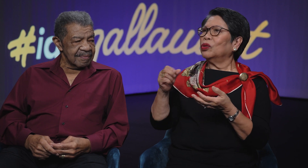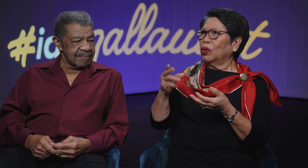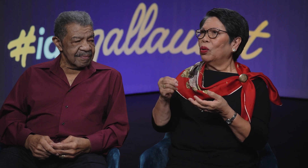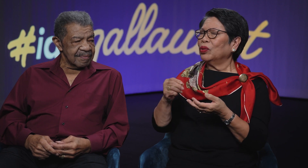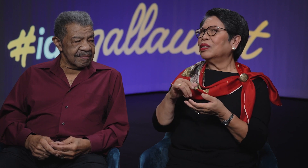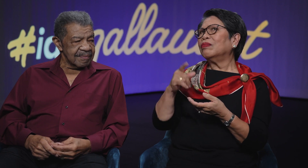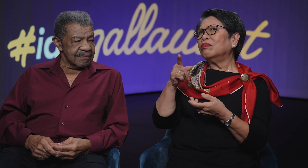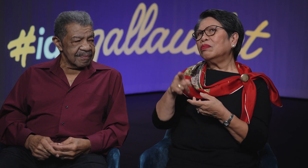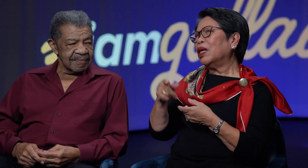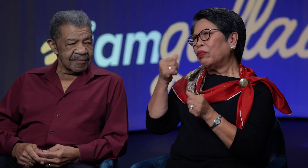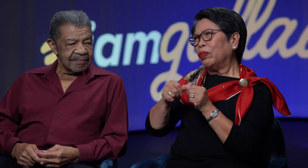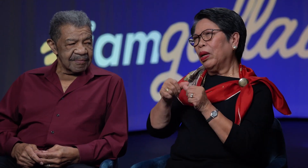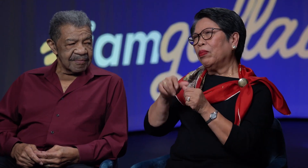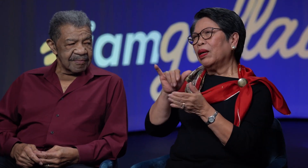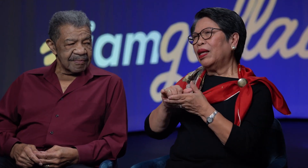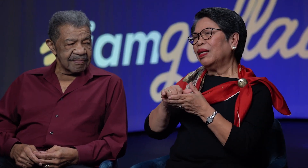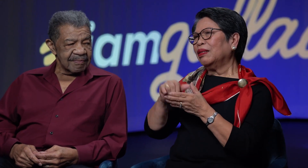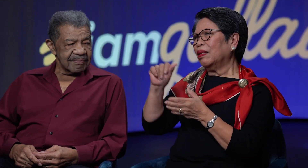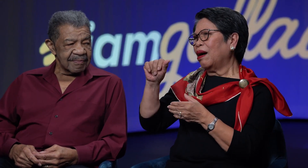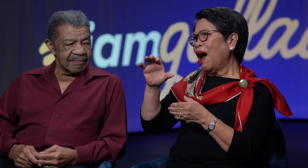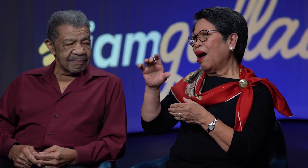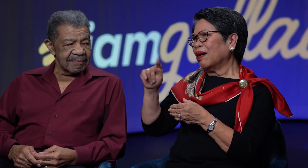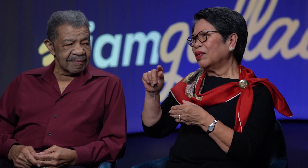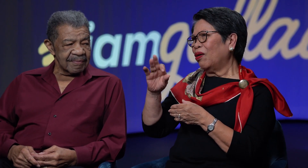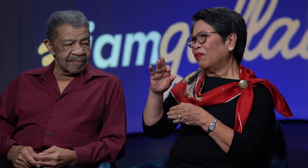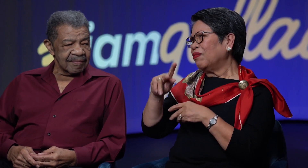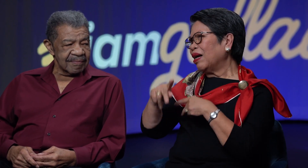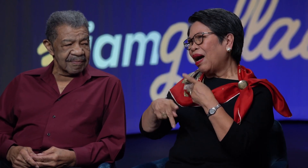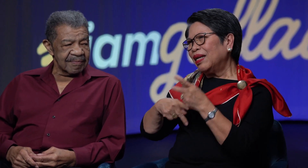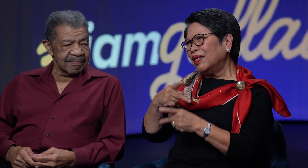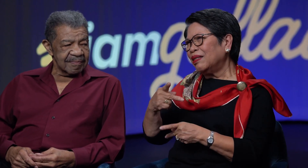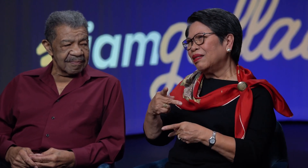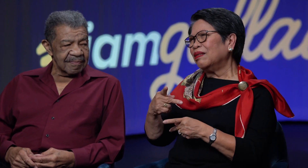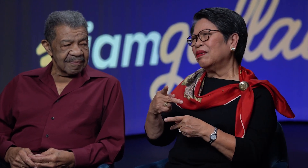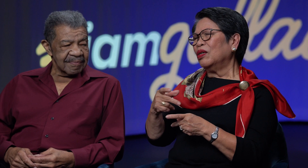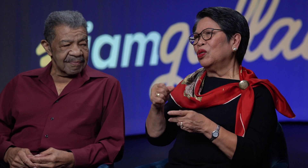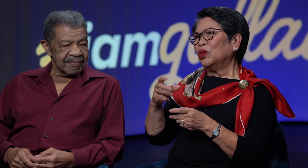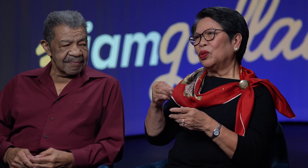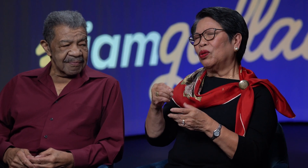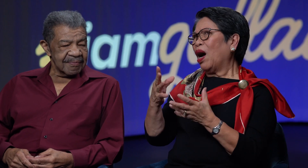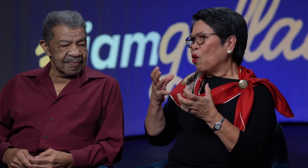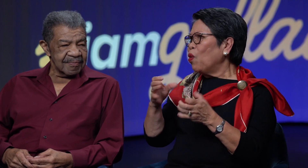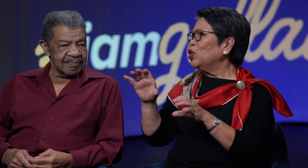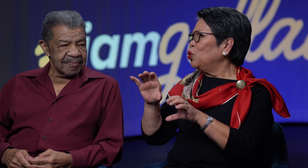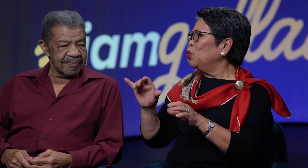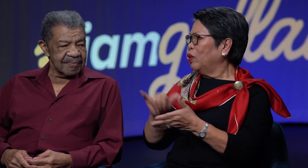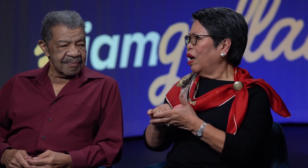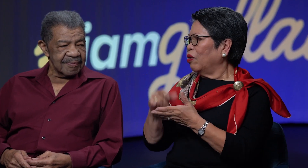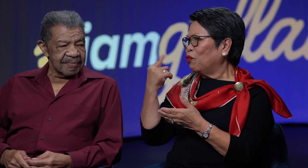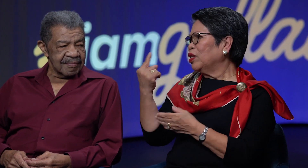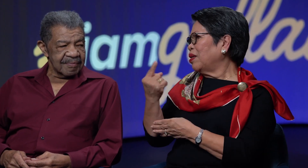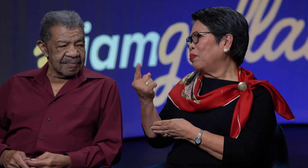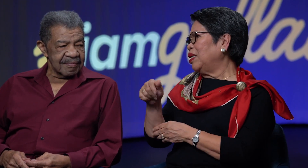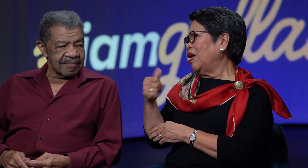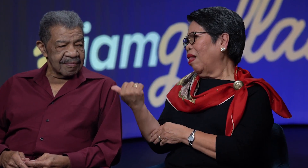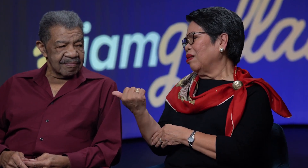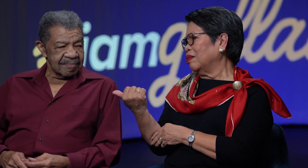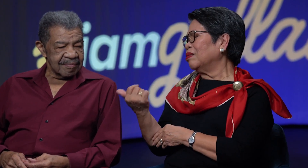and so I remember that act of kindness, and I want to do that for someone else.